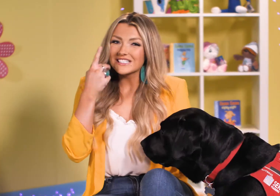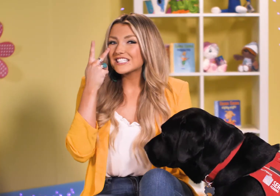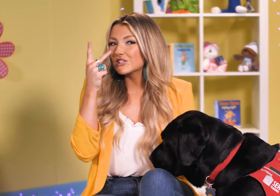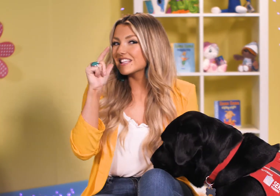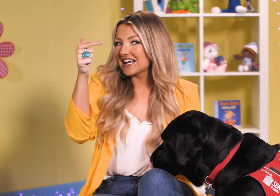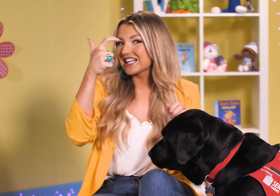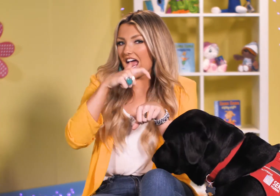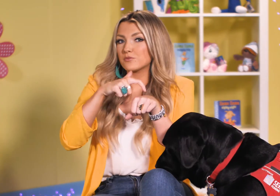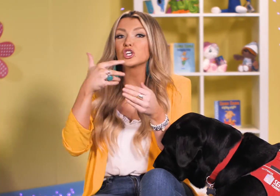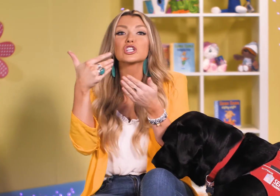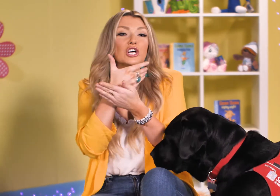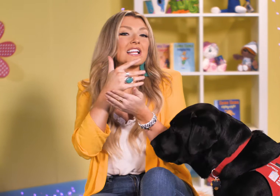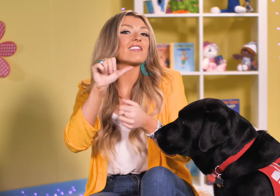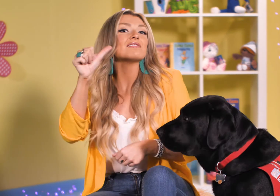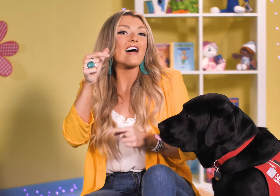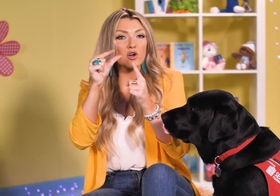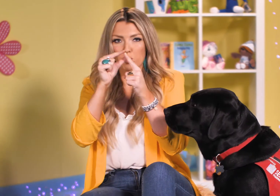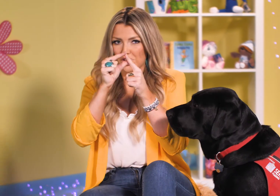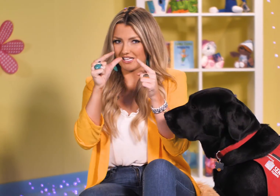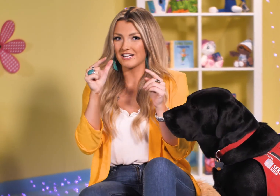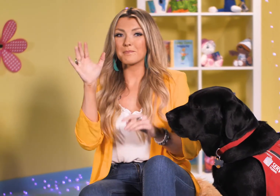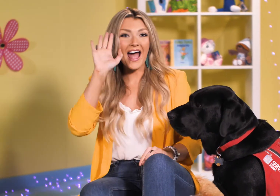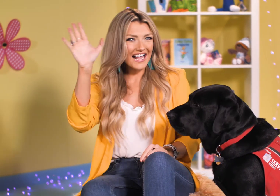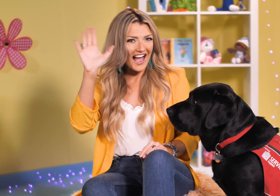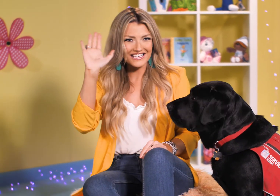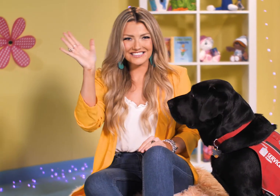We will see you next time to learn a another word. Bye guys.